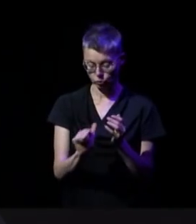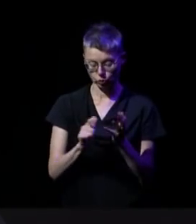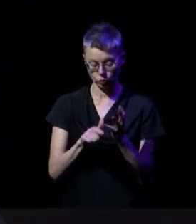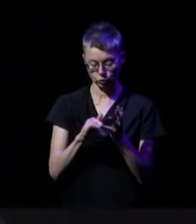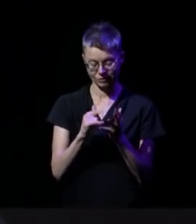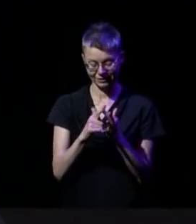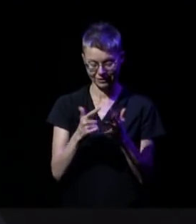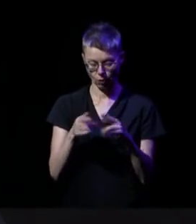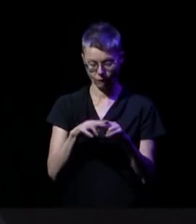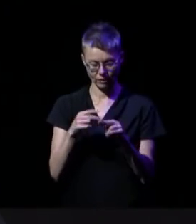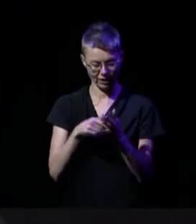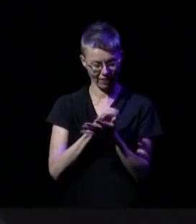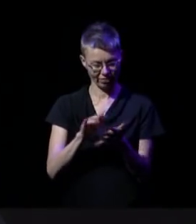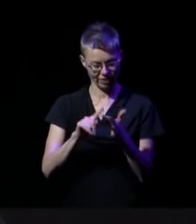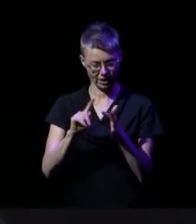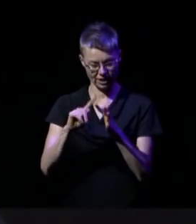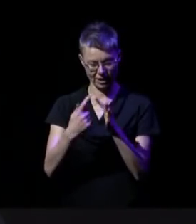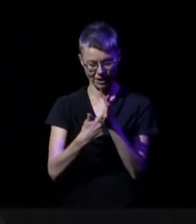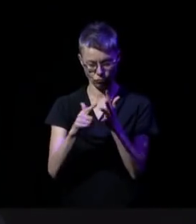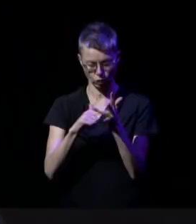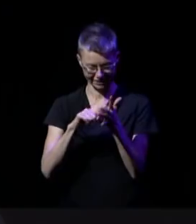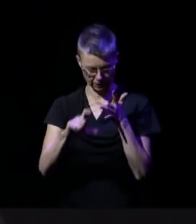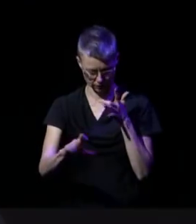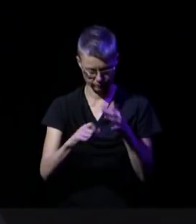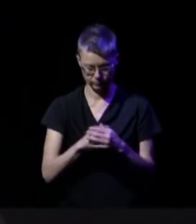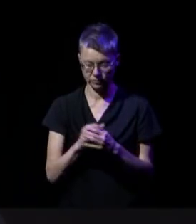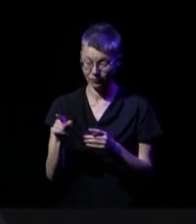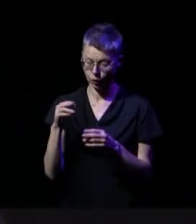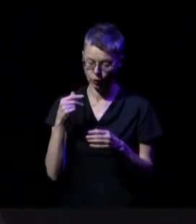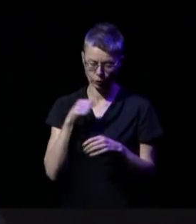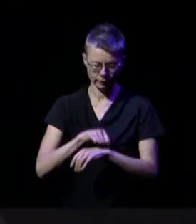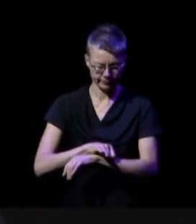And she is talking about how the erotic for her is not,